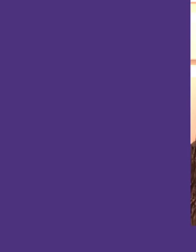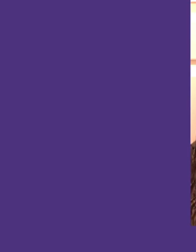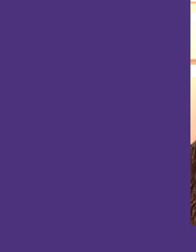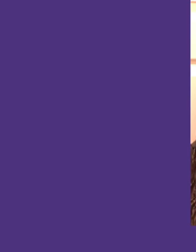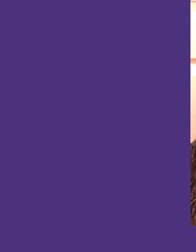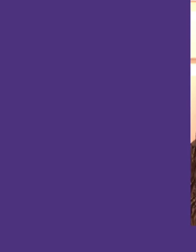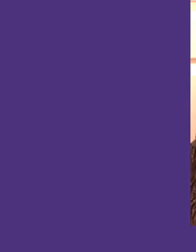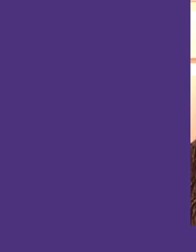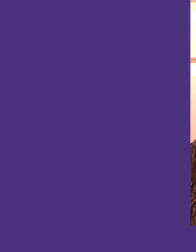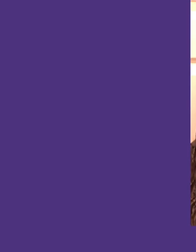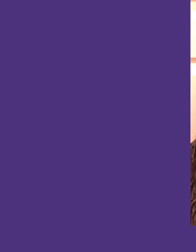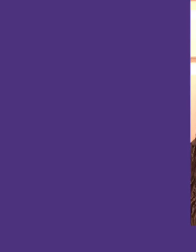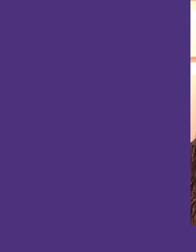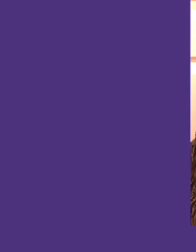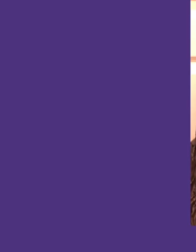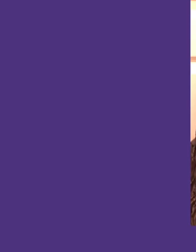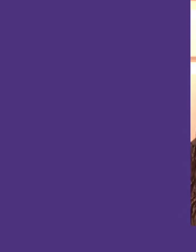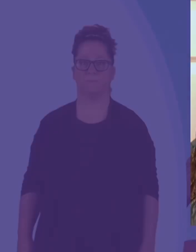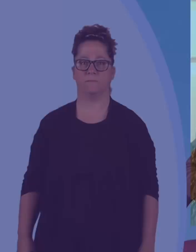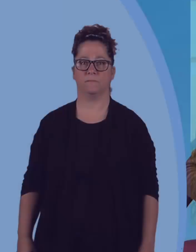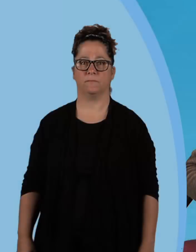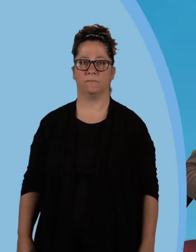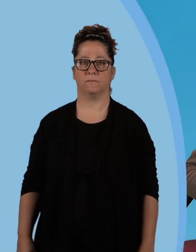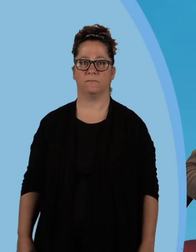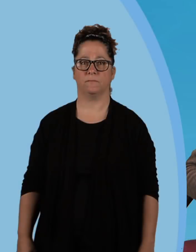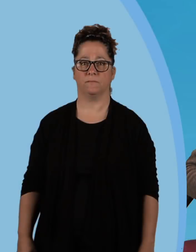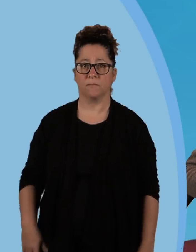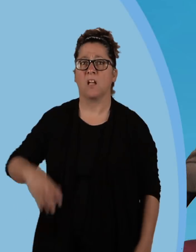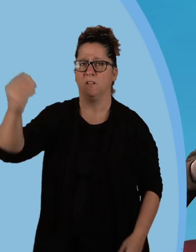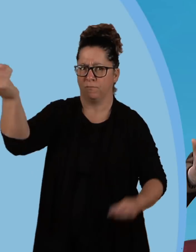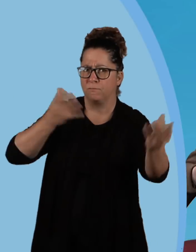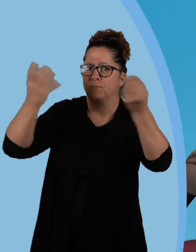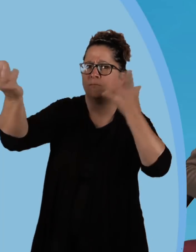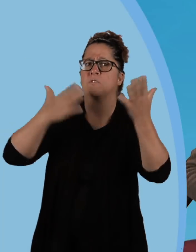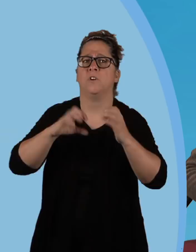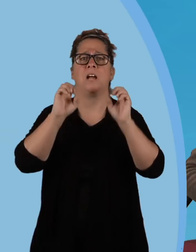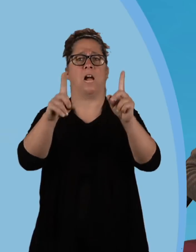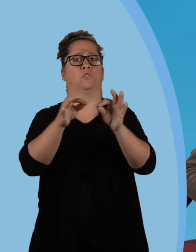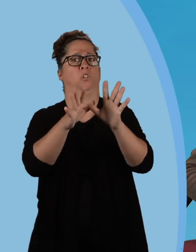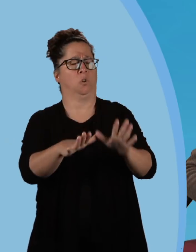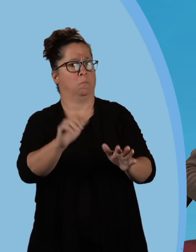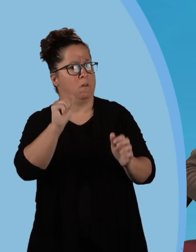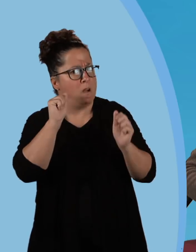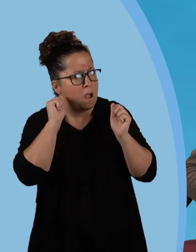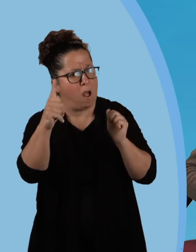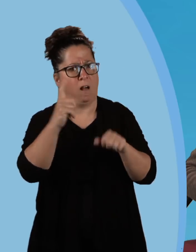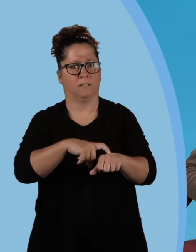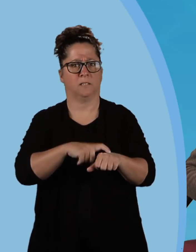so that they might invite me to the next meeting? Well, I hear this from educational interpreters all the time.